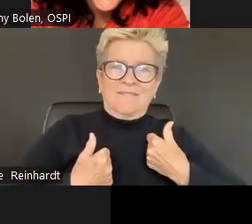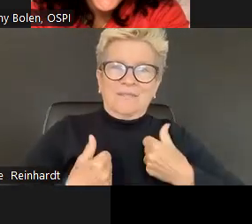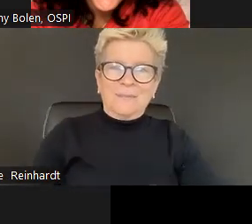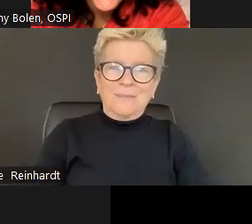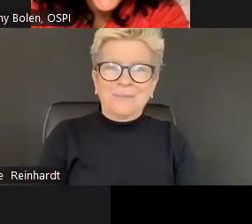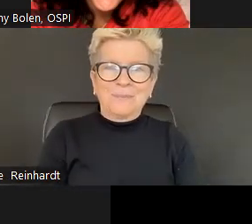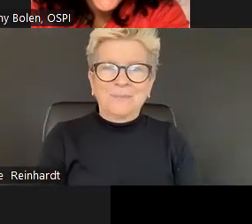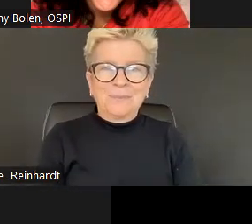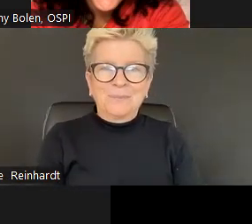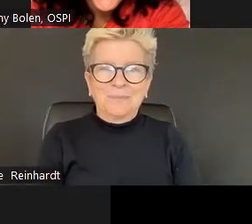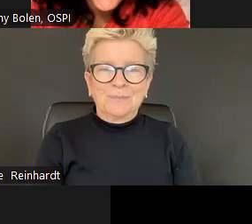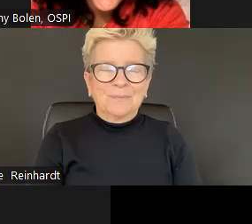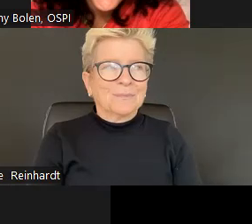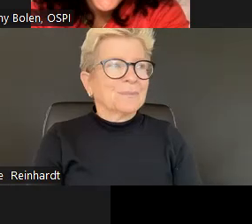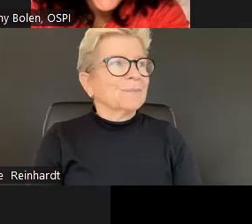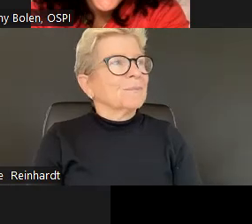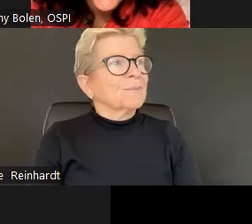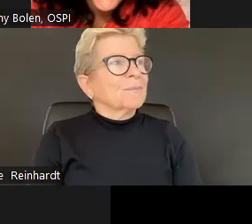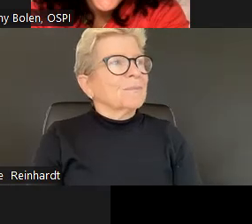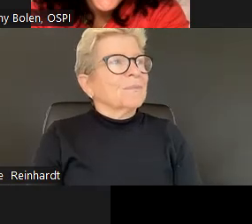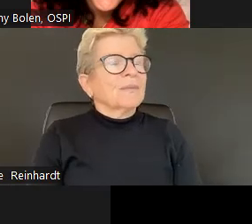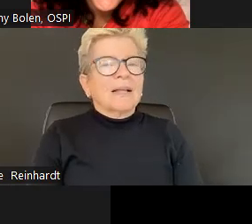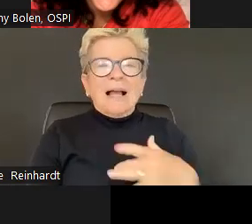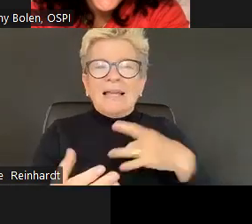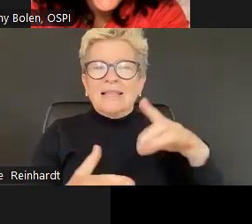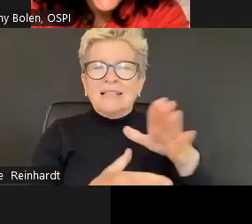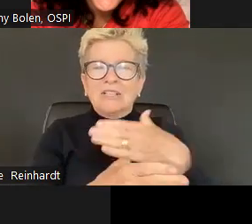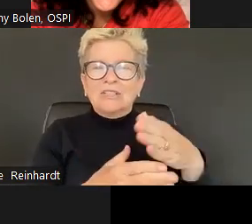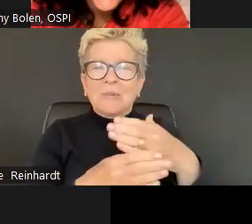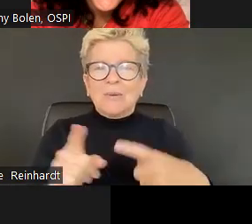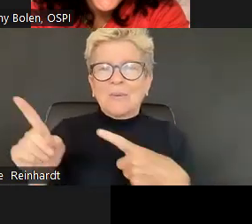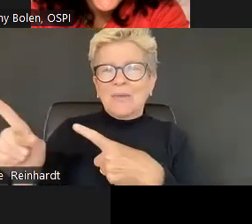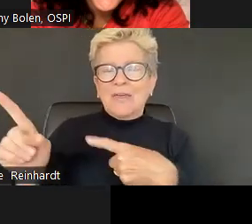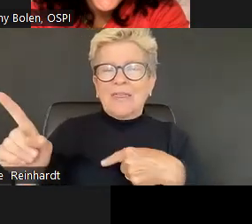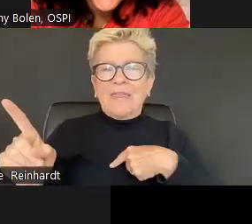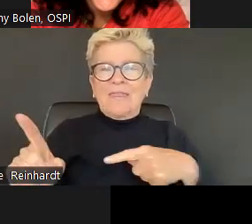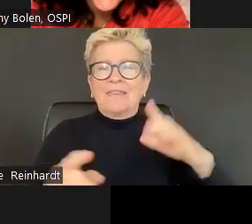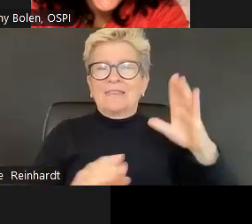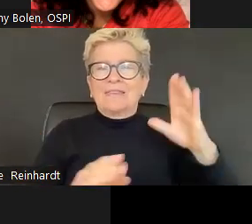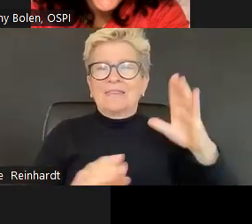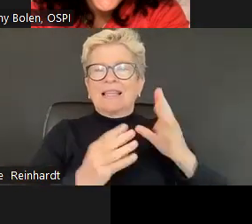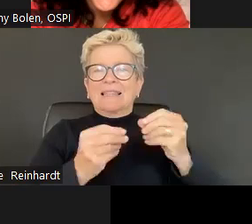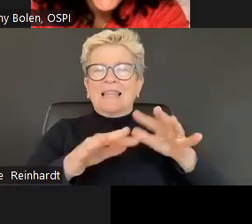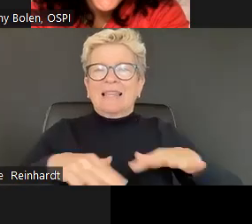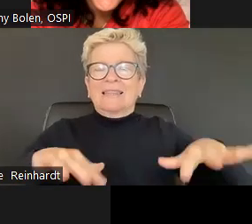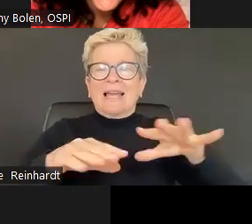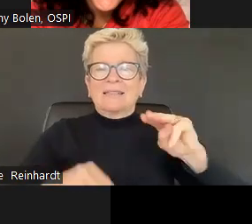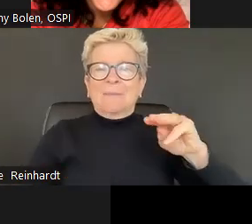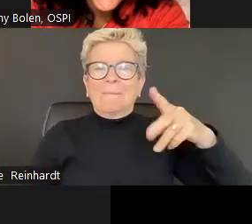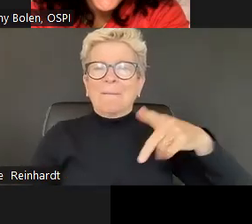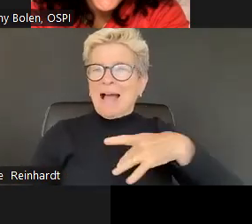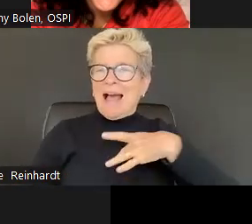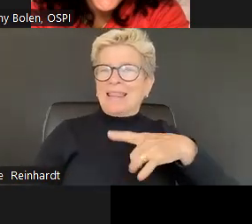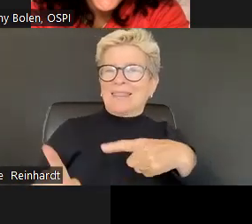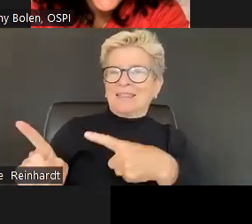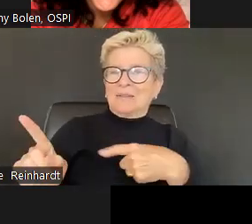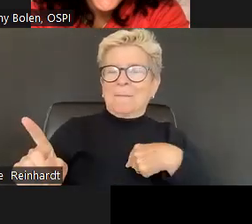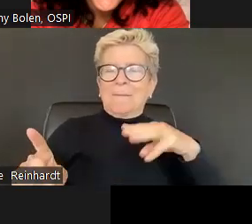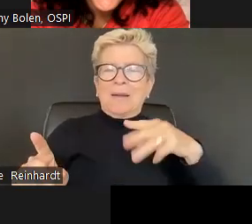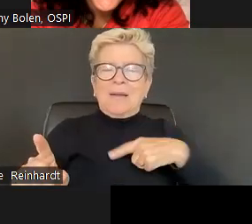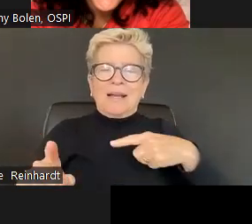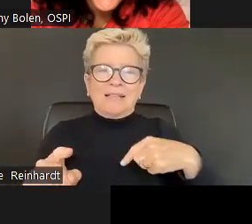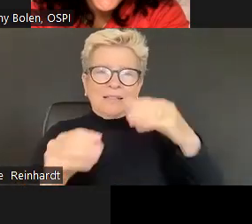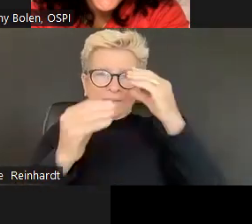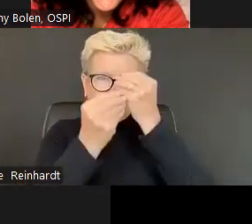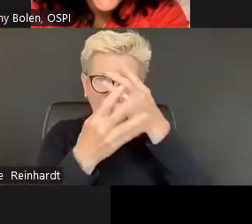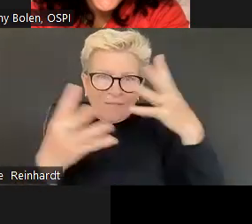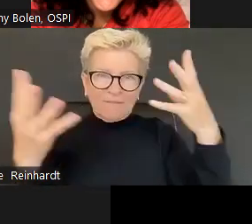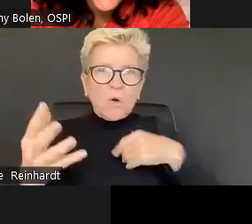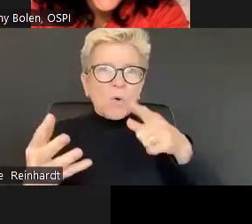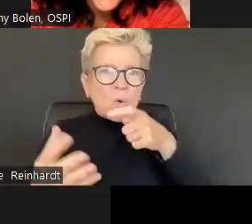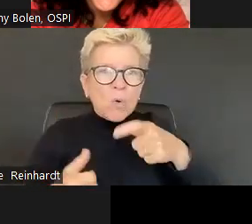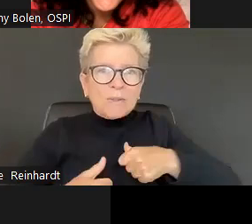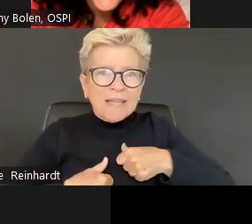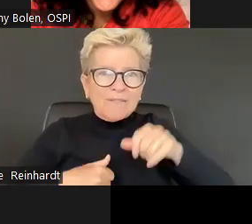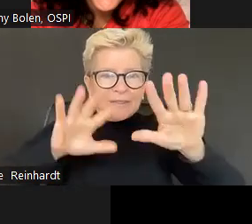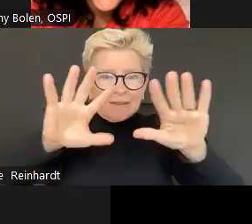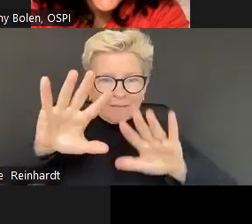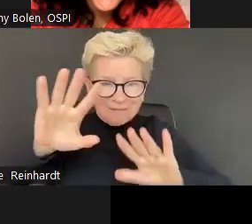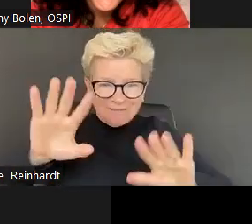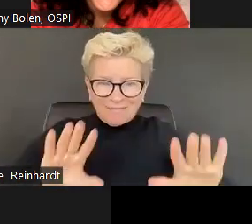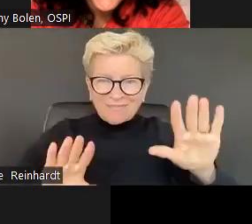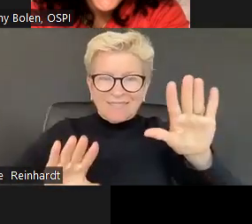them successful in school and in life.